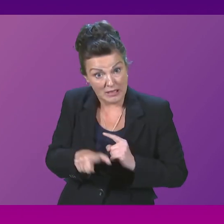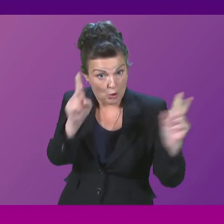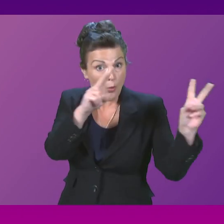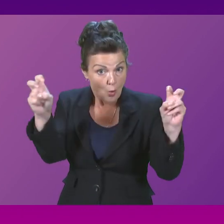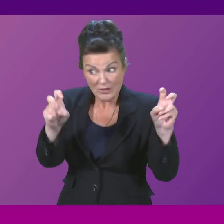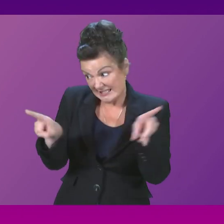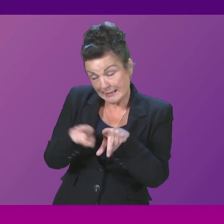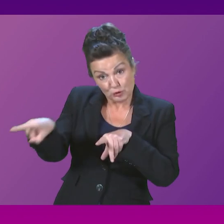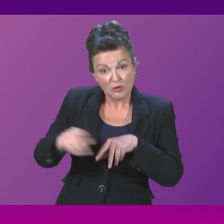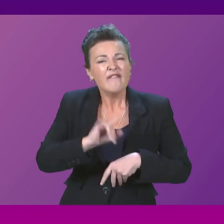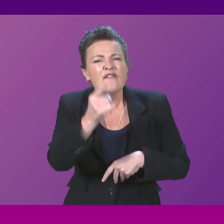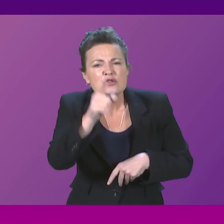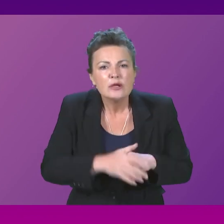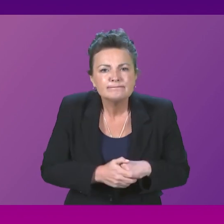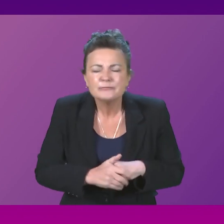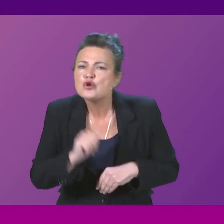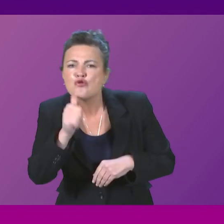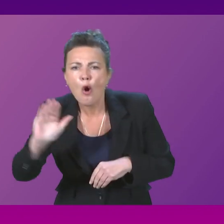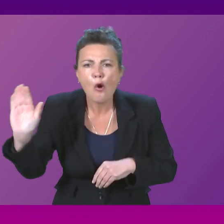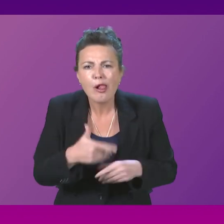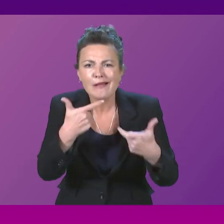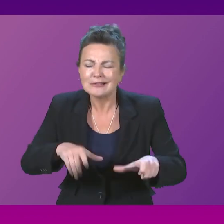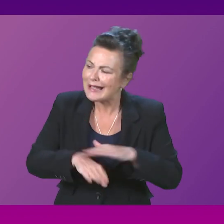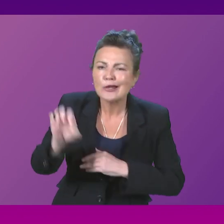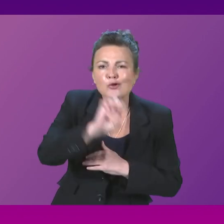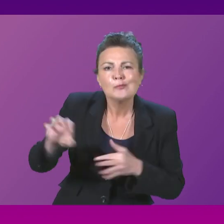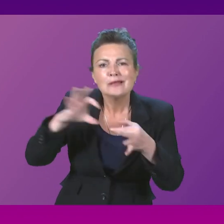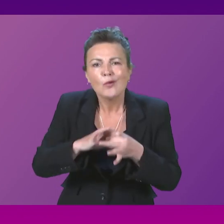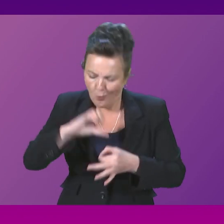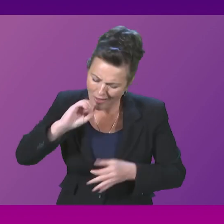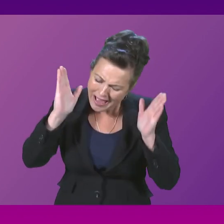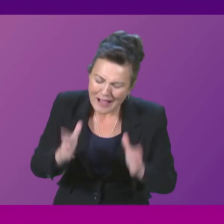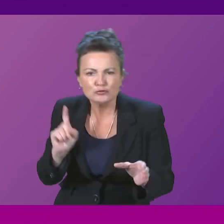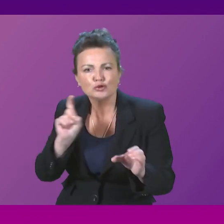“Not all countries in the European Union will join the euro.”